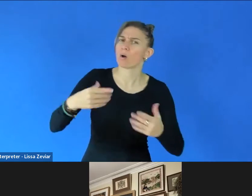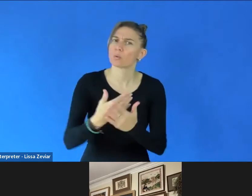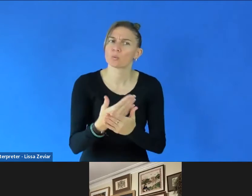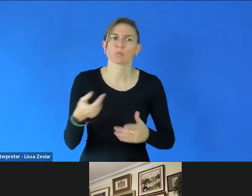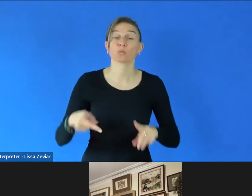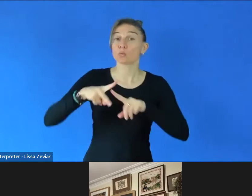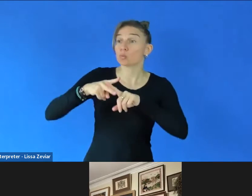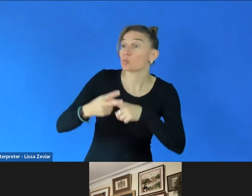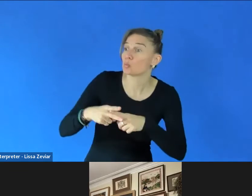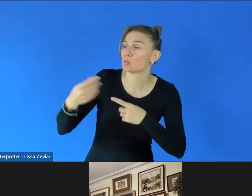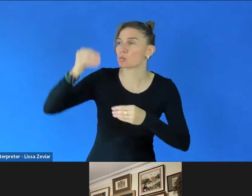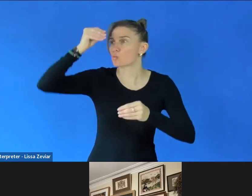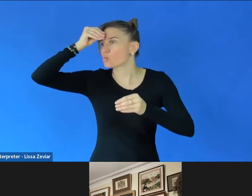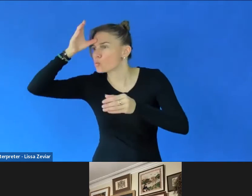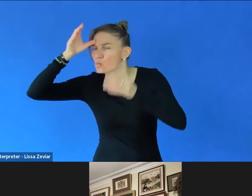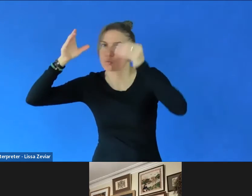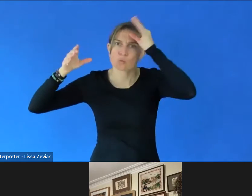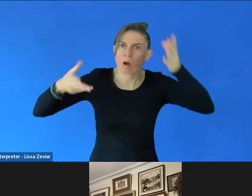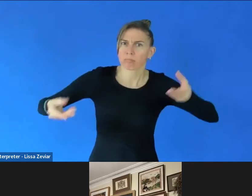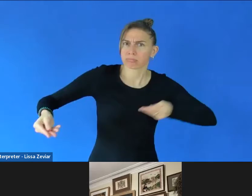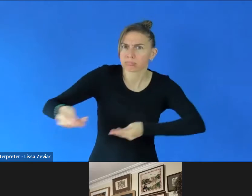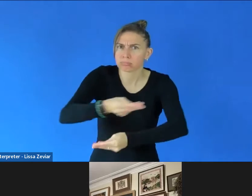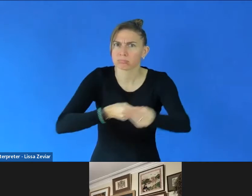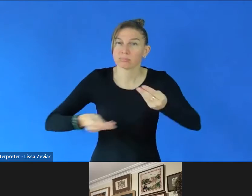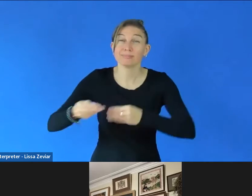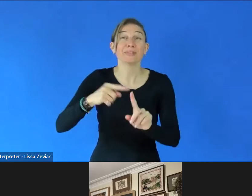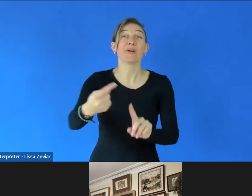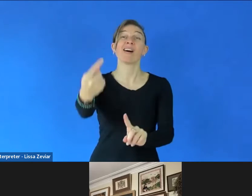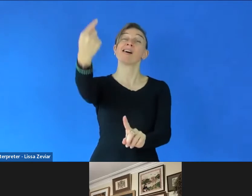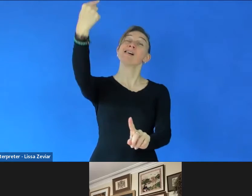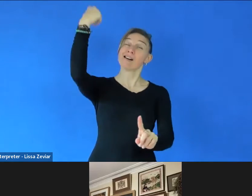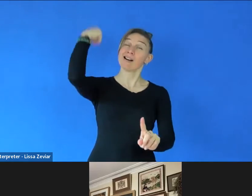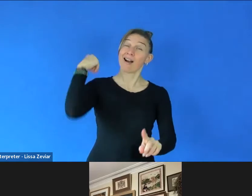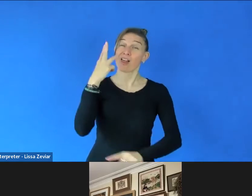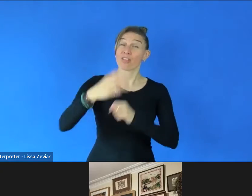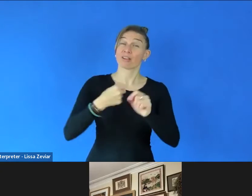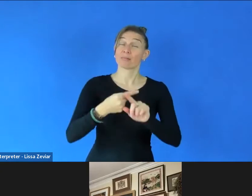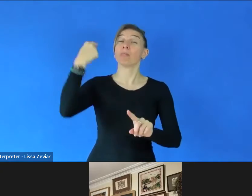So those were the areas we identified at the beginning. That's why we supported this programme